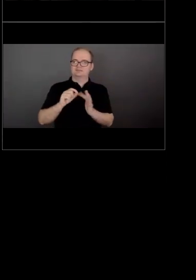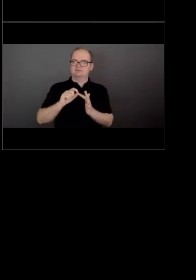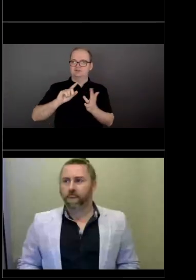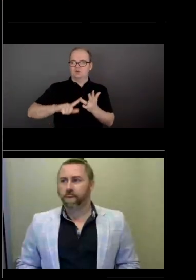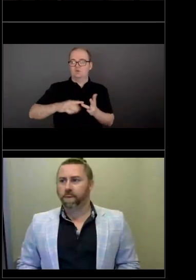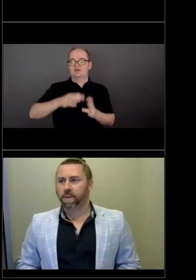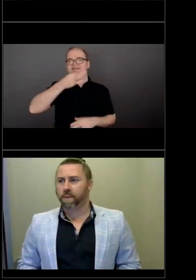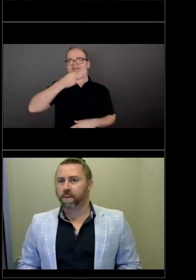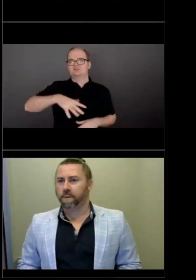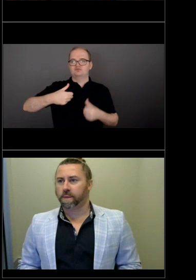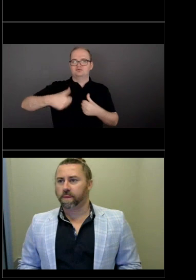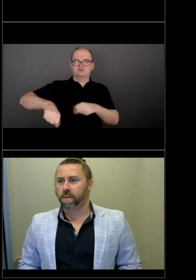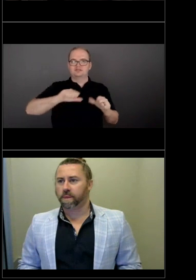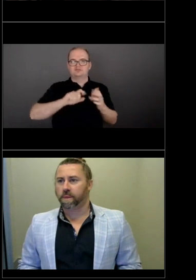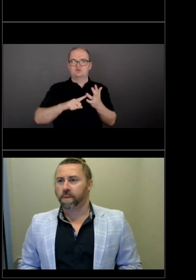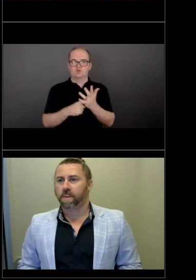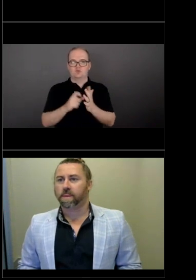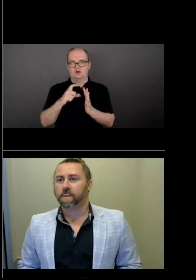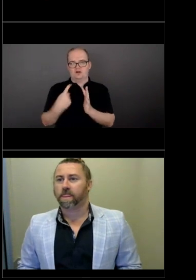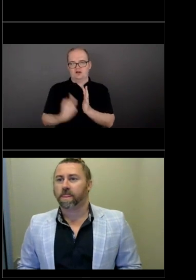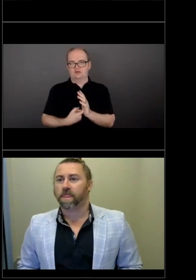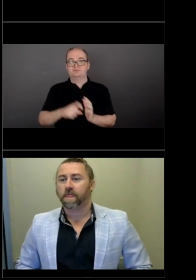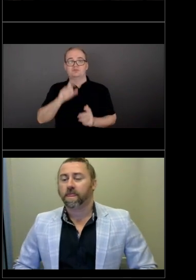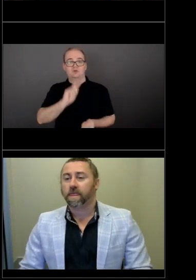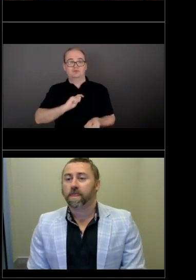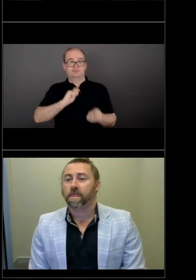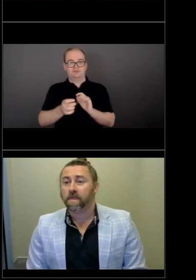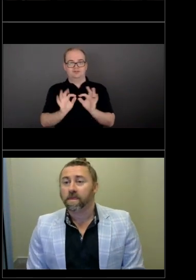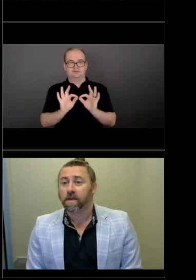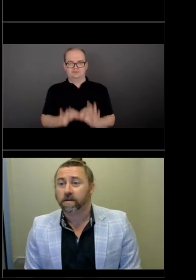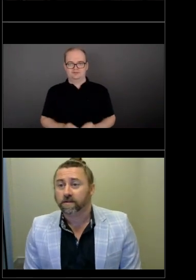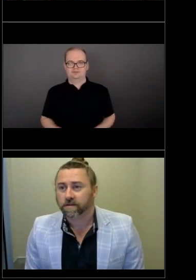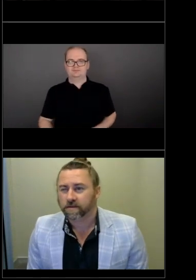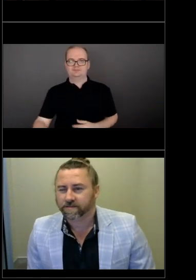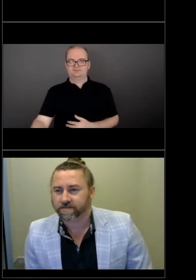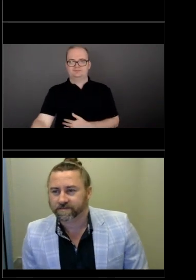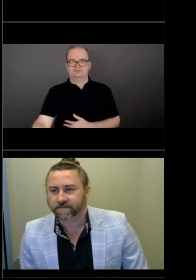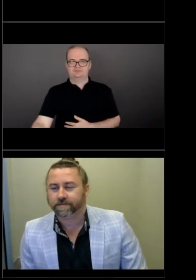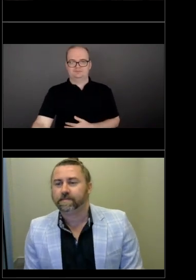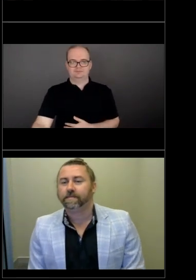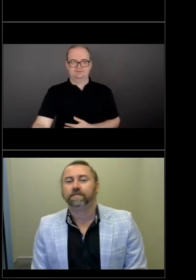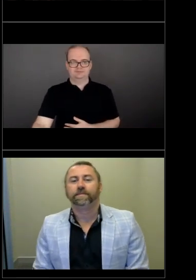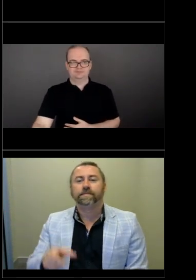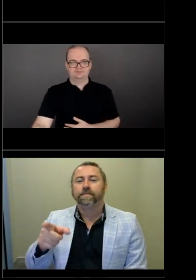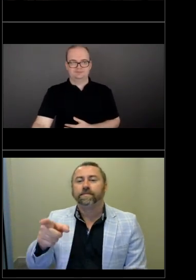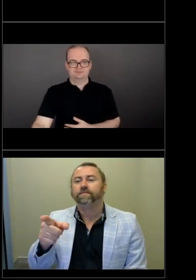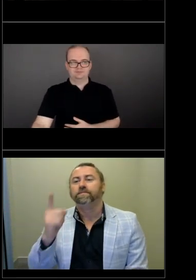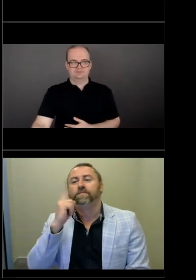So people need to consider whether or not when they are applying if they want to ask